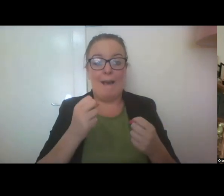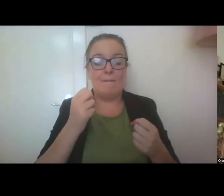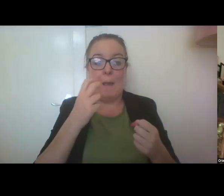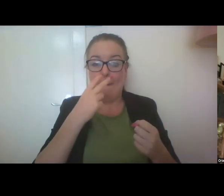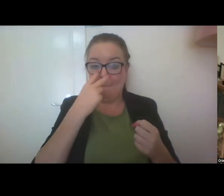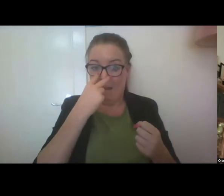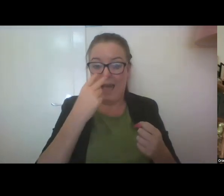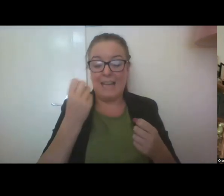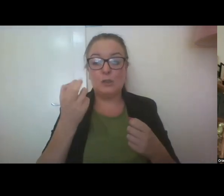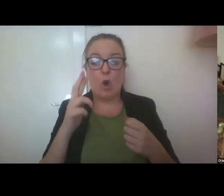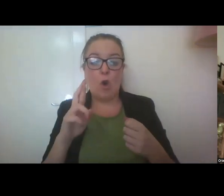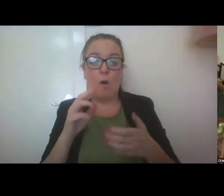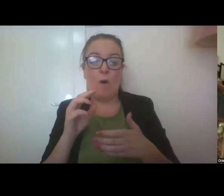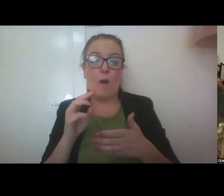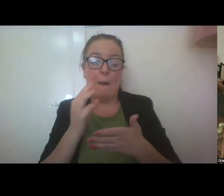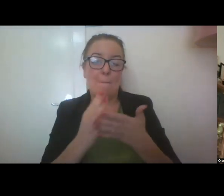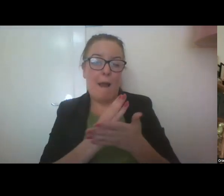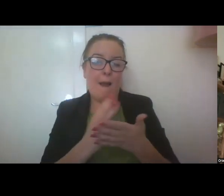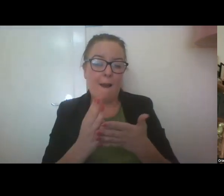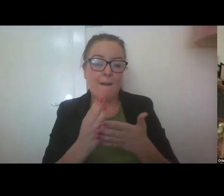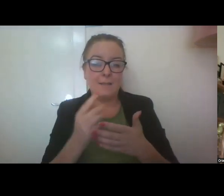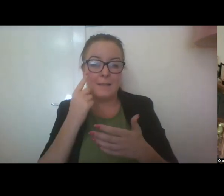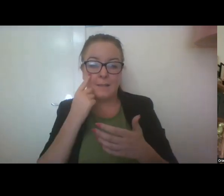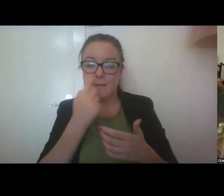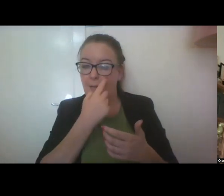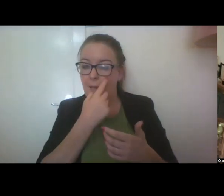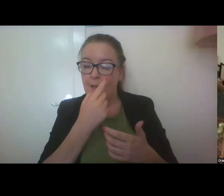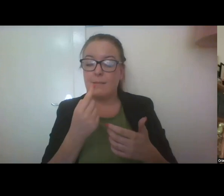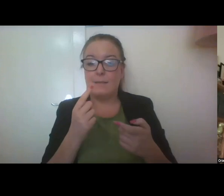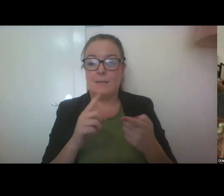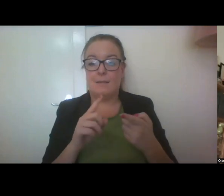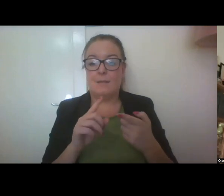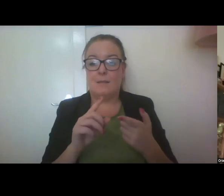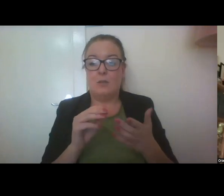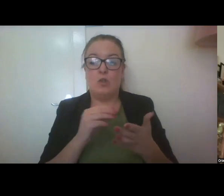and navigate in unfamiliar situations, unfamiliar surroundings.